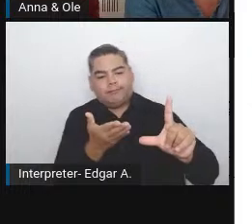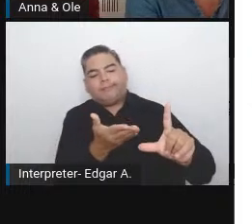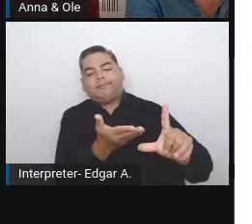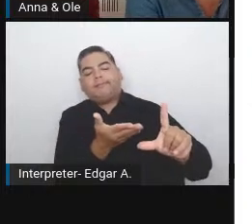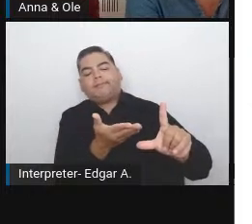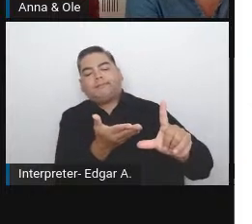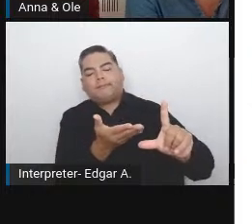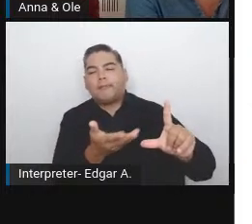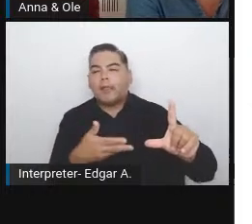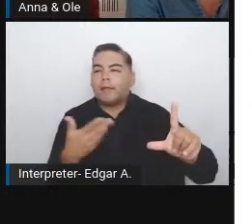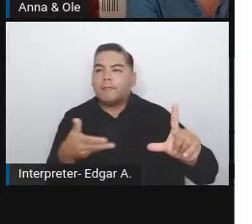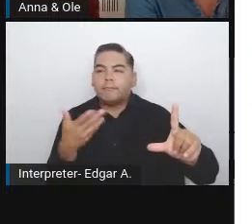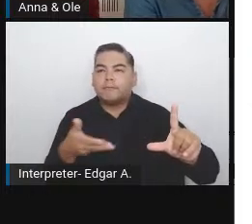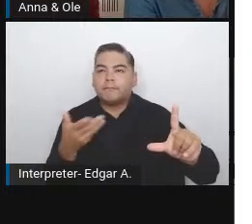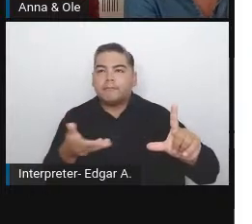contact our teams and in the beginning of that page we make